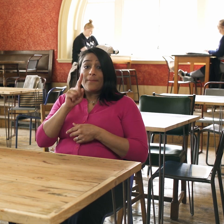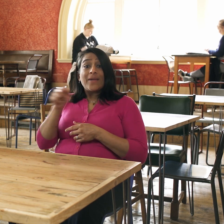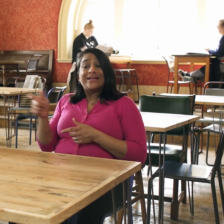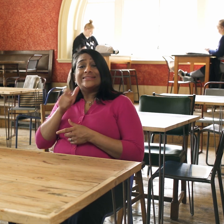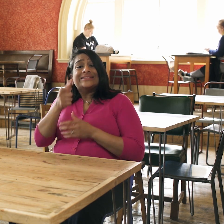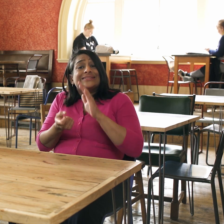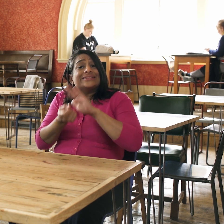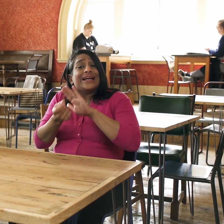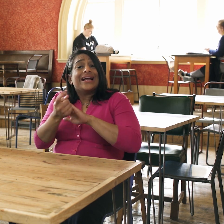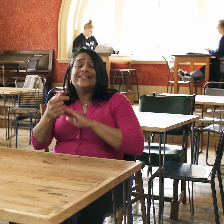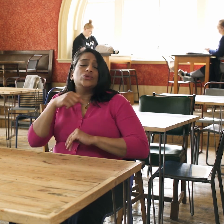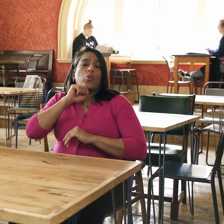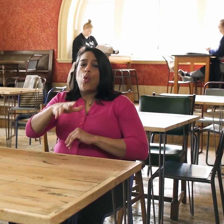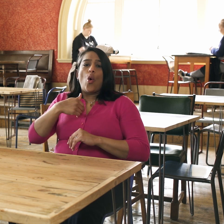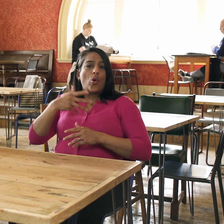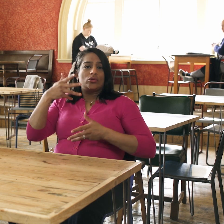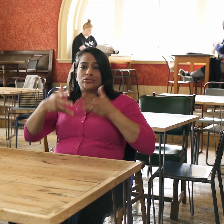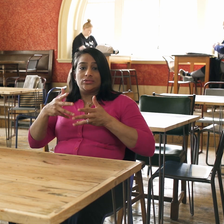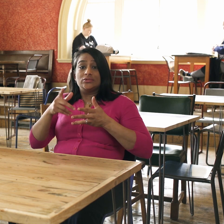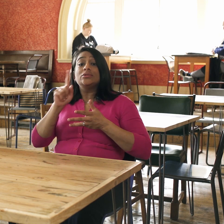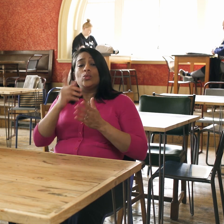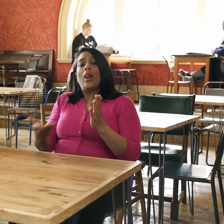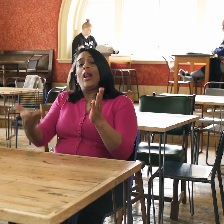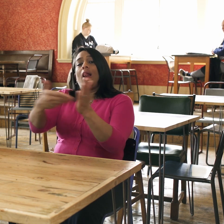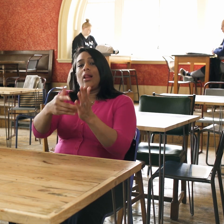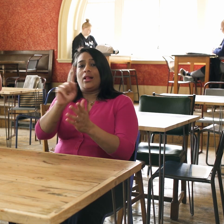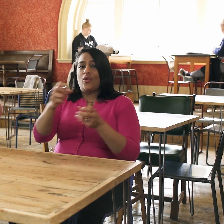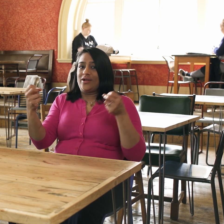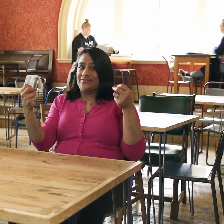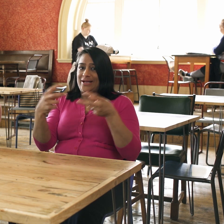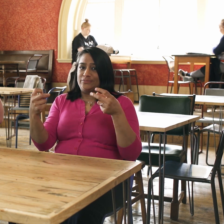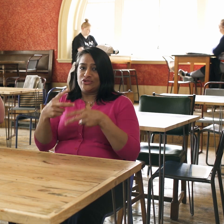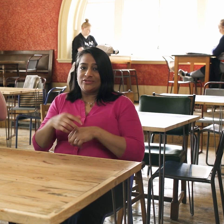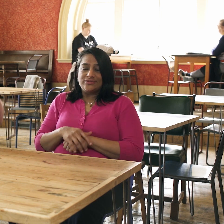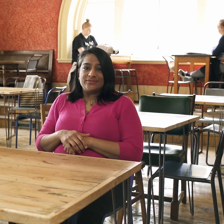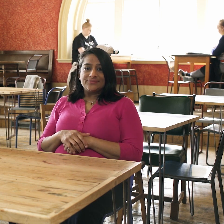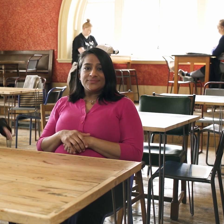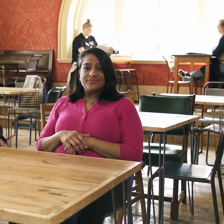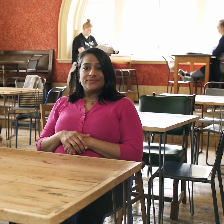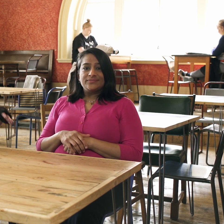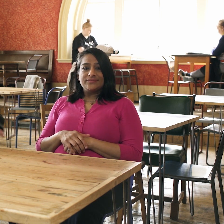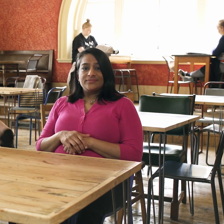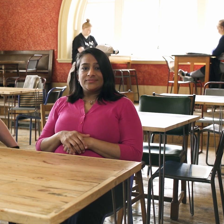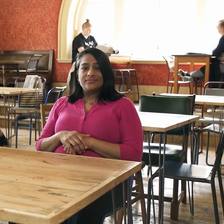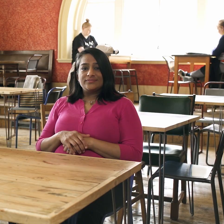in British Sign Language, biscuit except my tics but these will be in the captions.